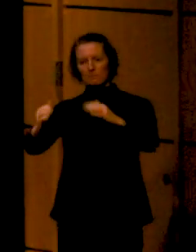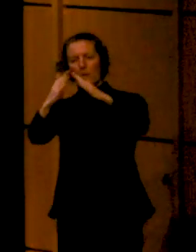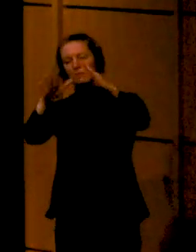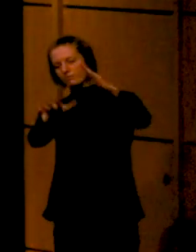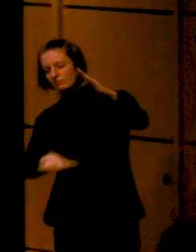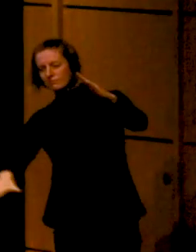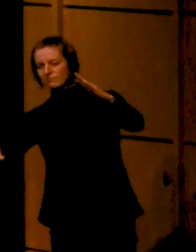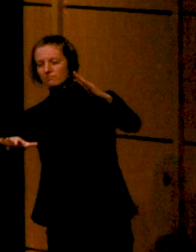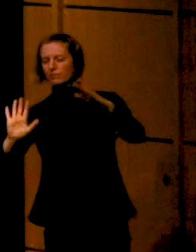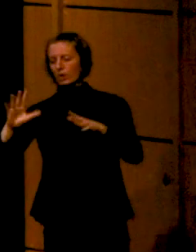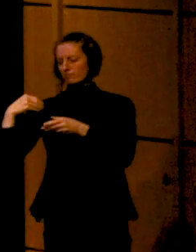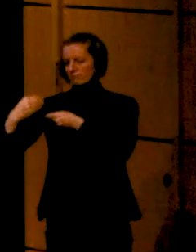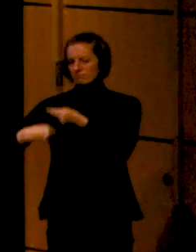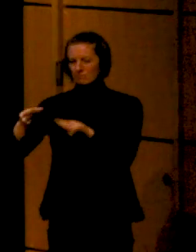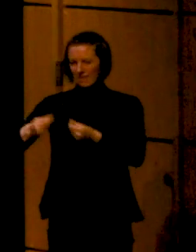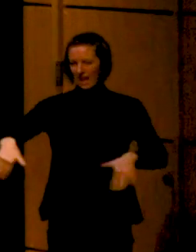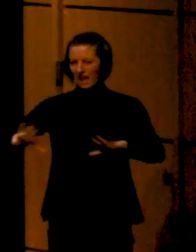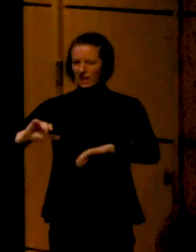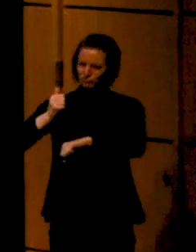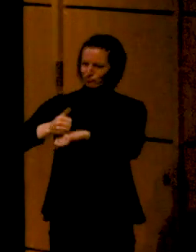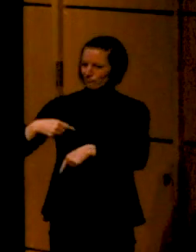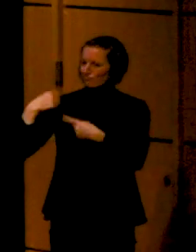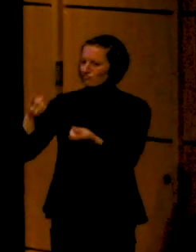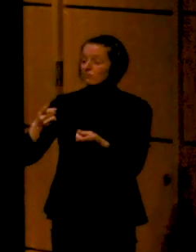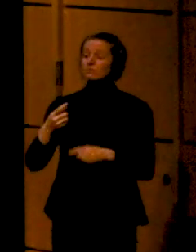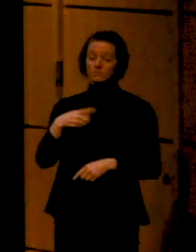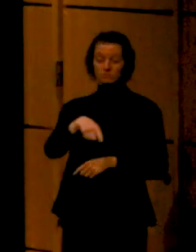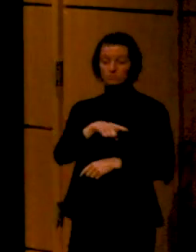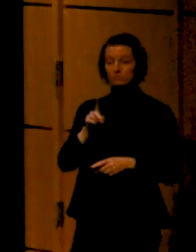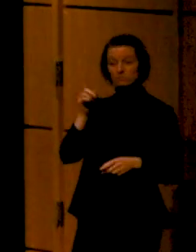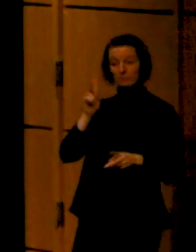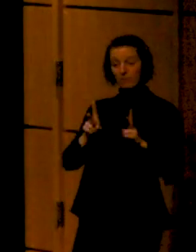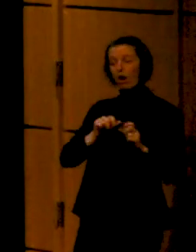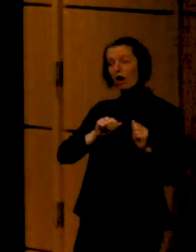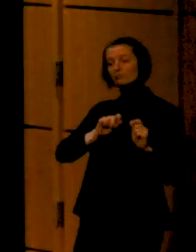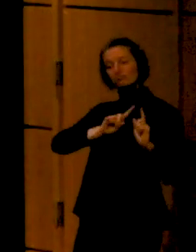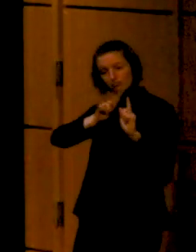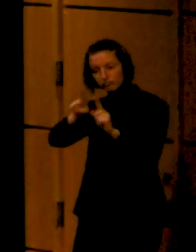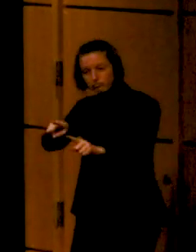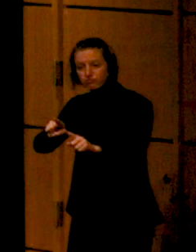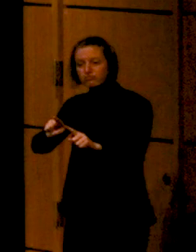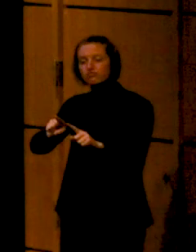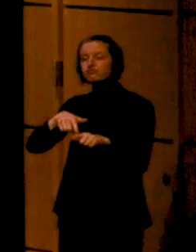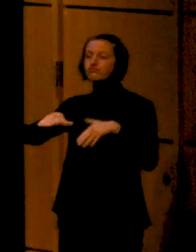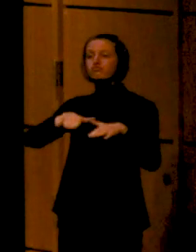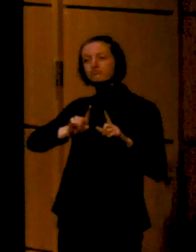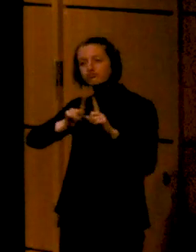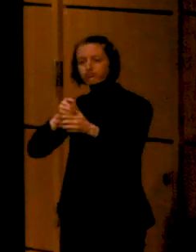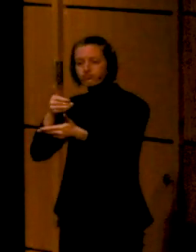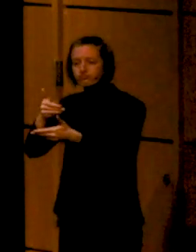They visit the volcano to commune with this great supernatural force.